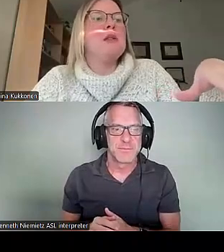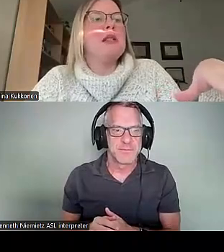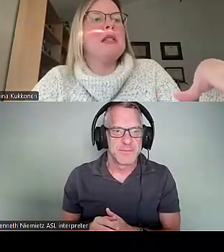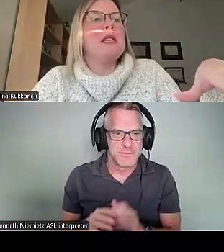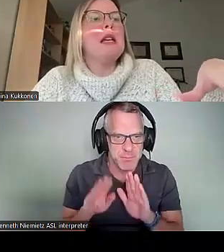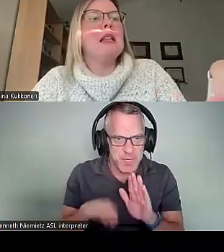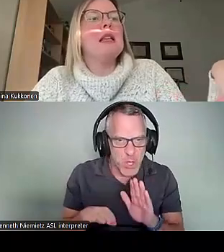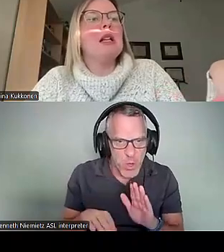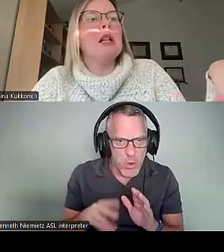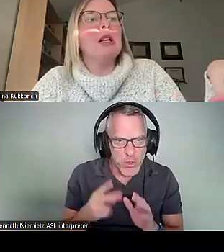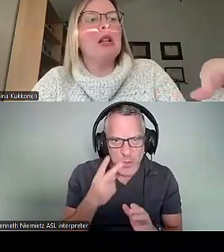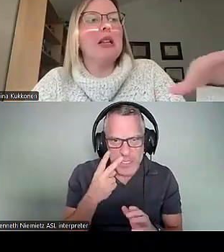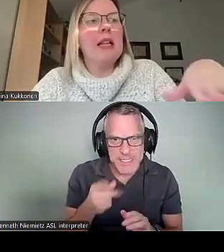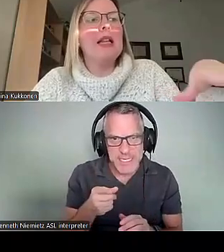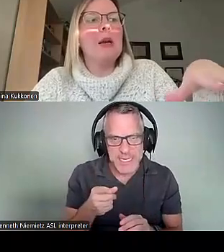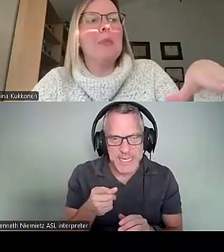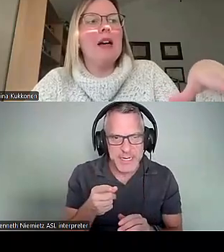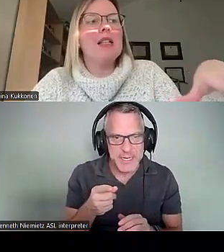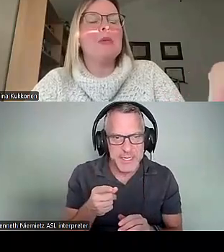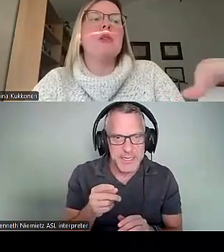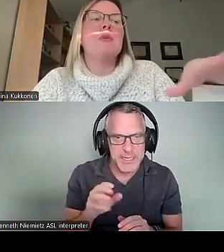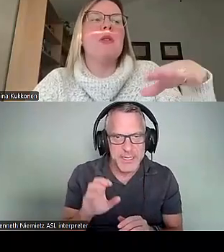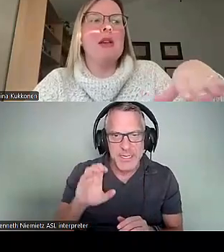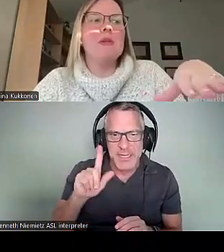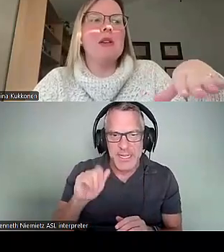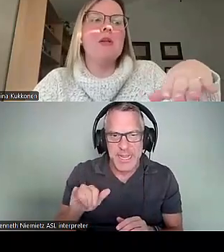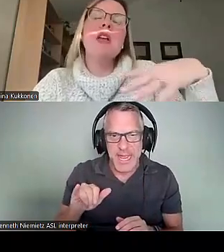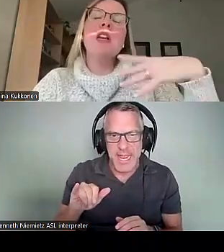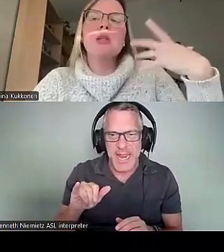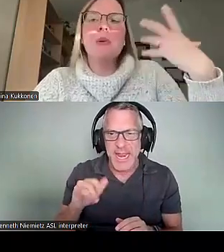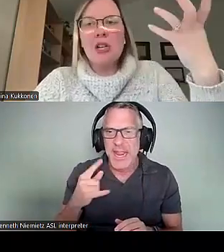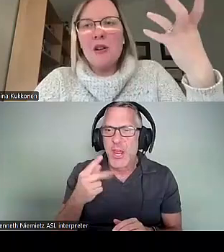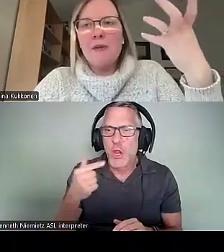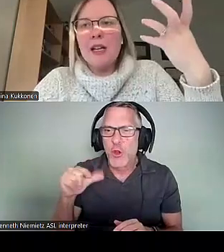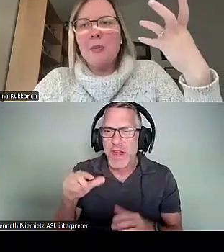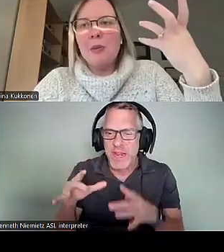as you can see, little playlily pads with different themes on them. So, we actually invited